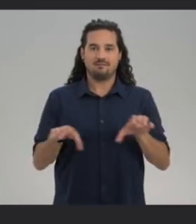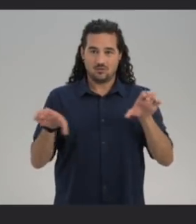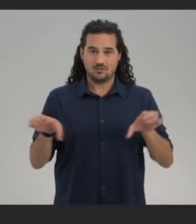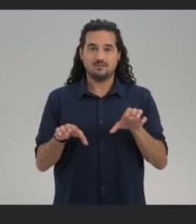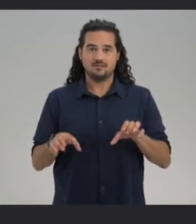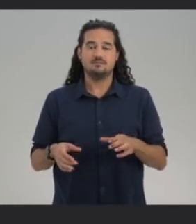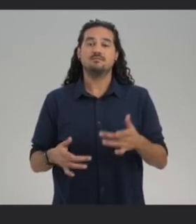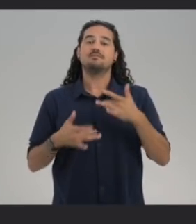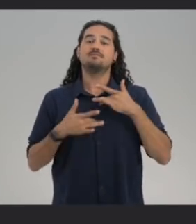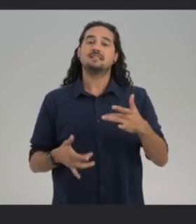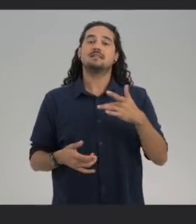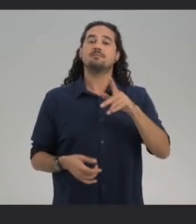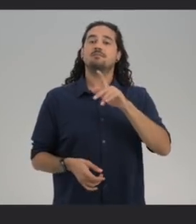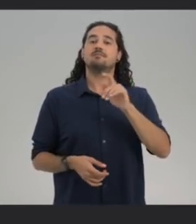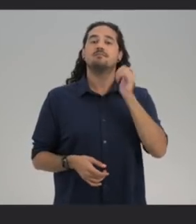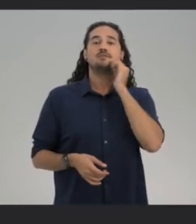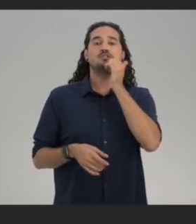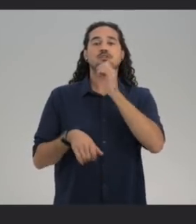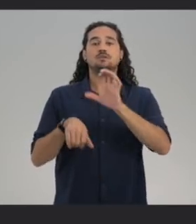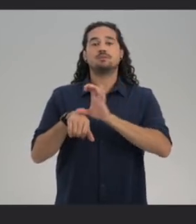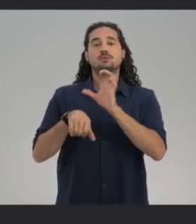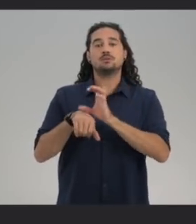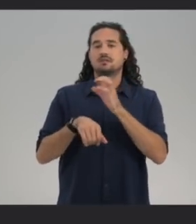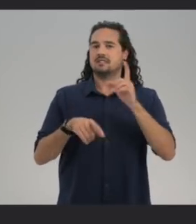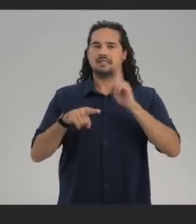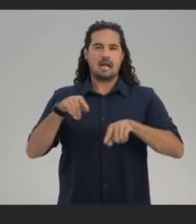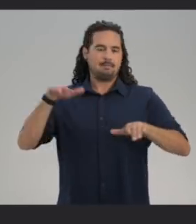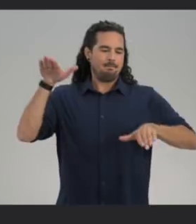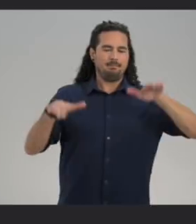Typically, PCs can't achieve this balance with integrated graphics.